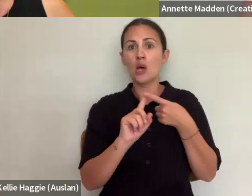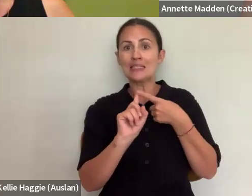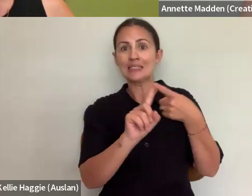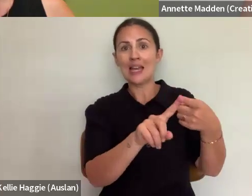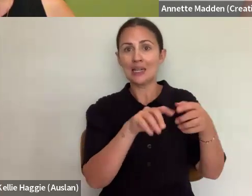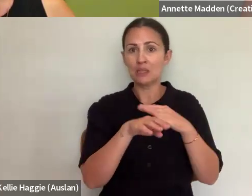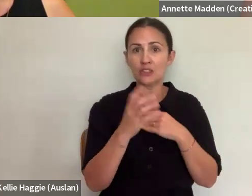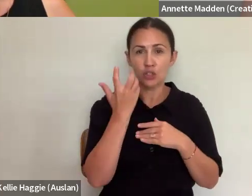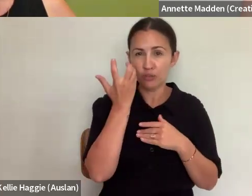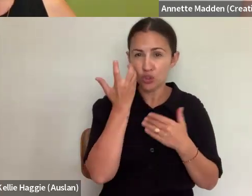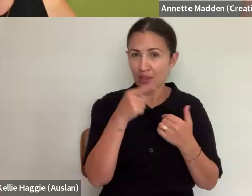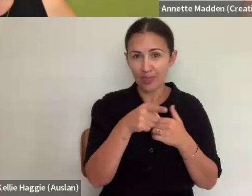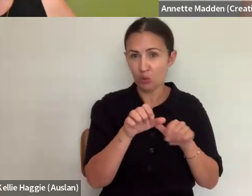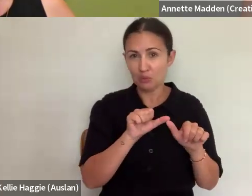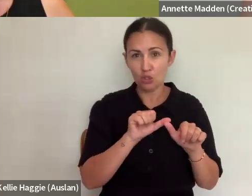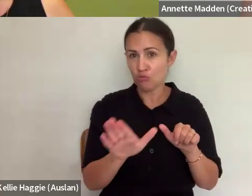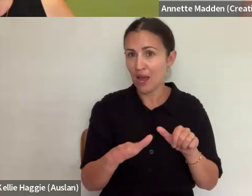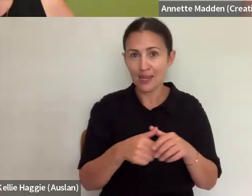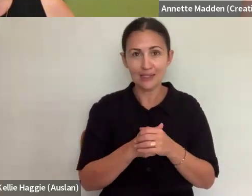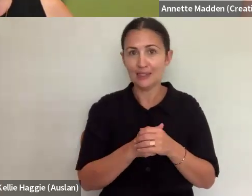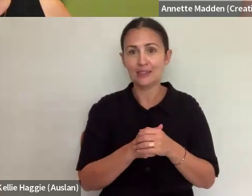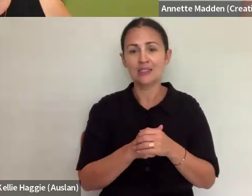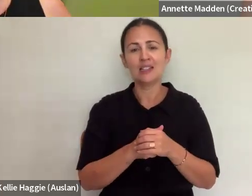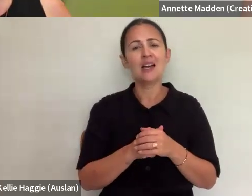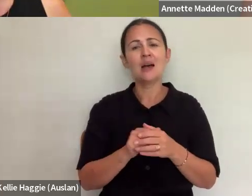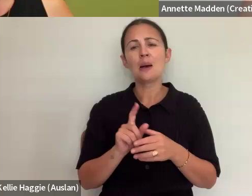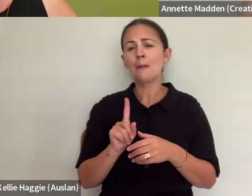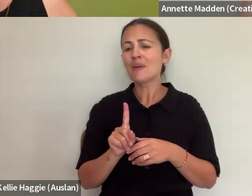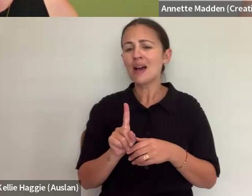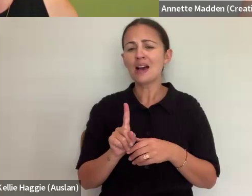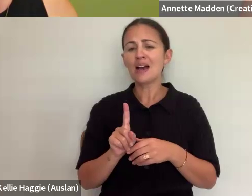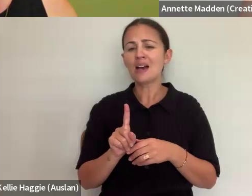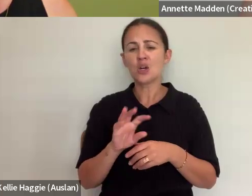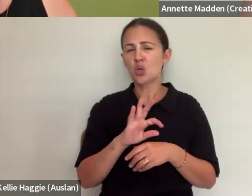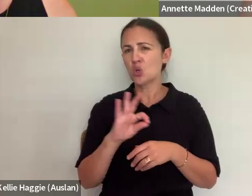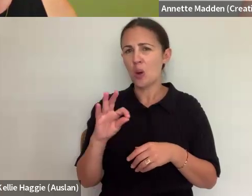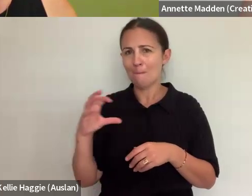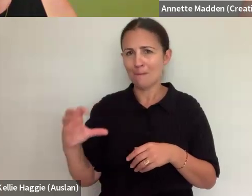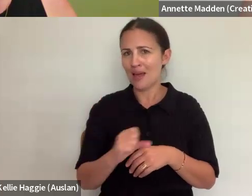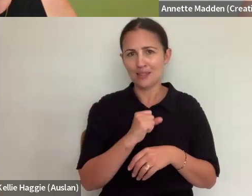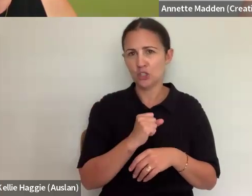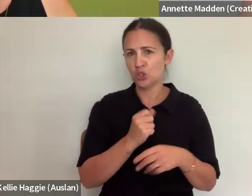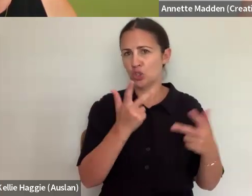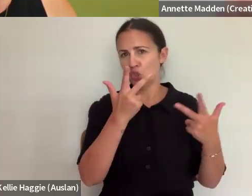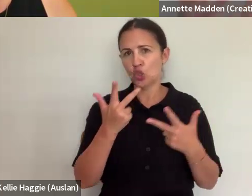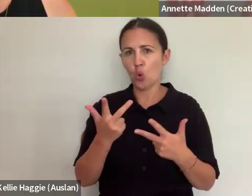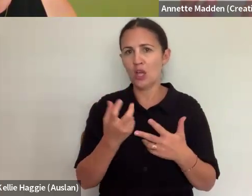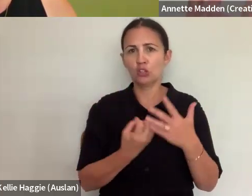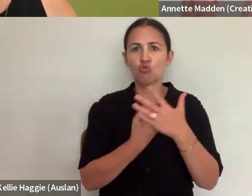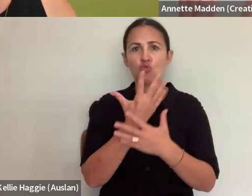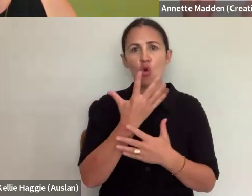to leverage additional support or can build the sustainability into the future